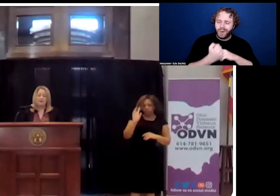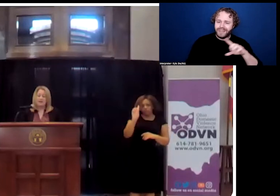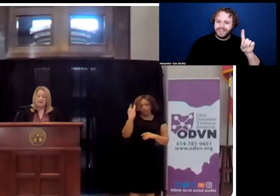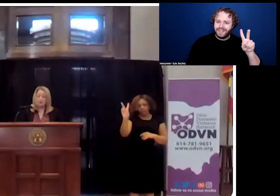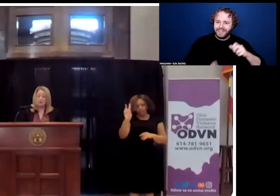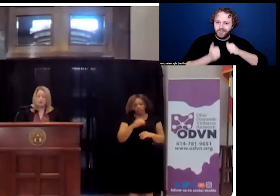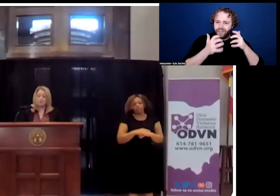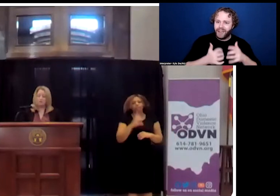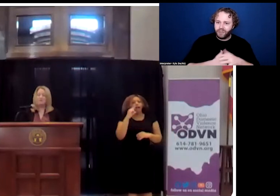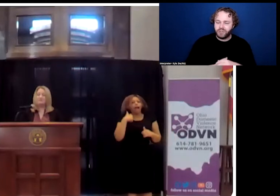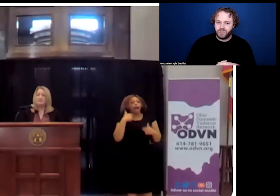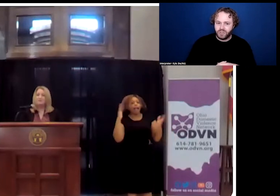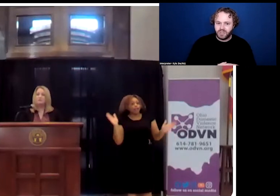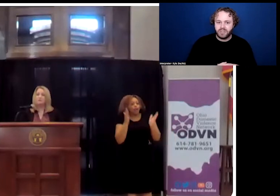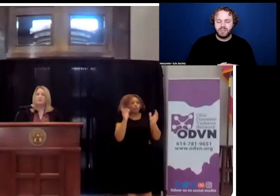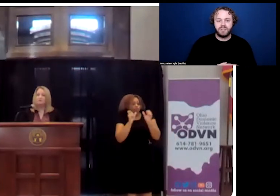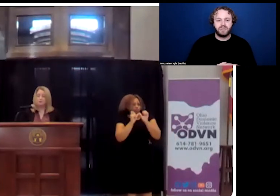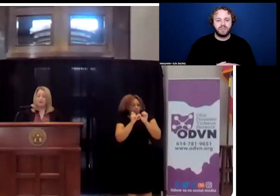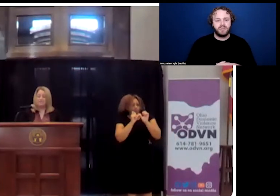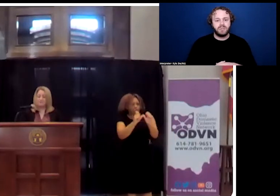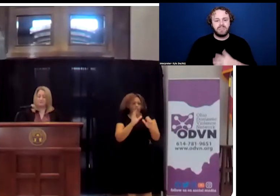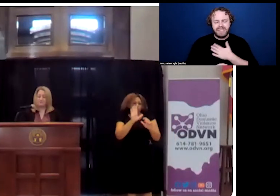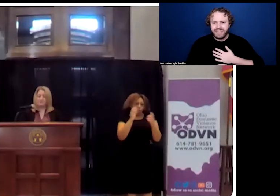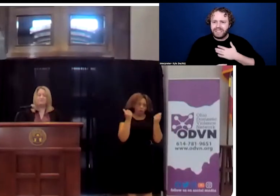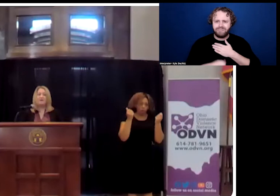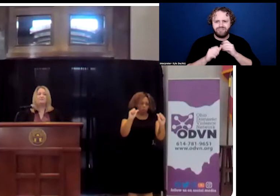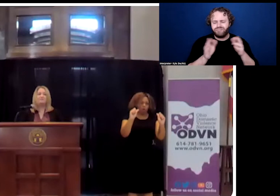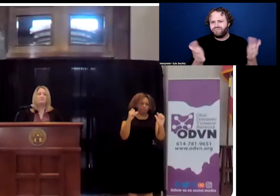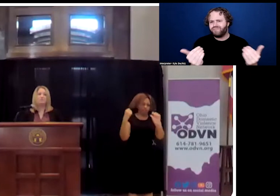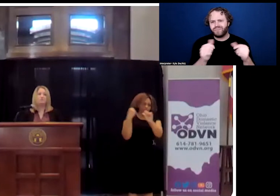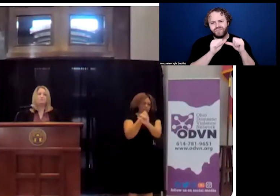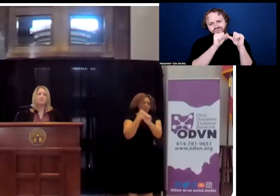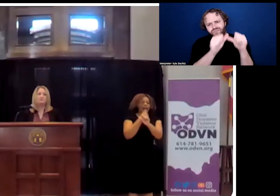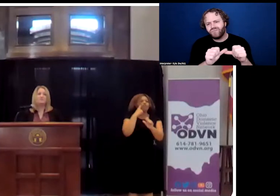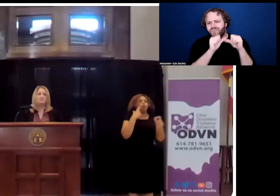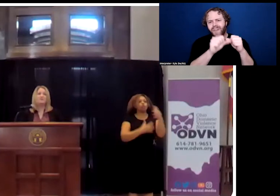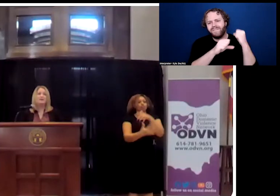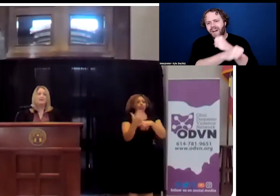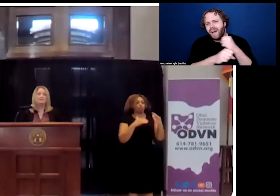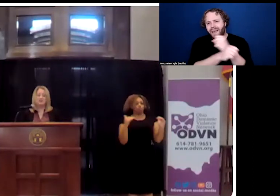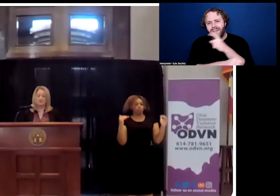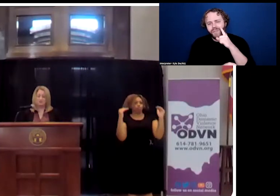and I encourage you to continue your efforts to fight for social justice and change.